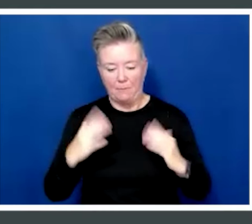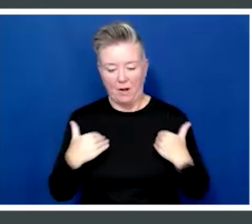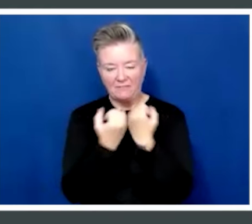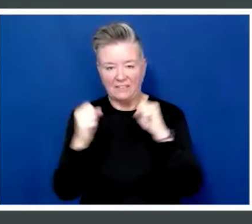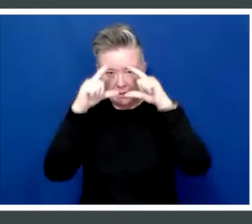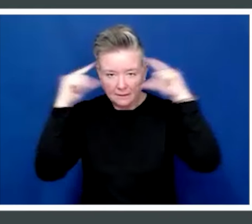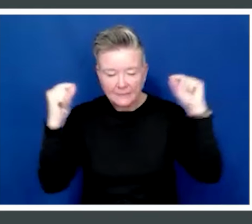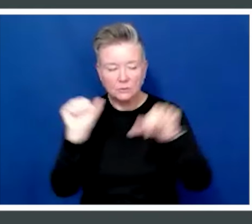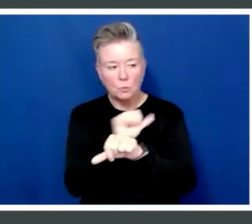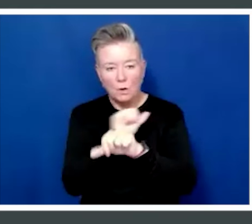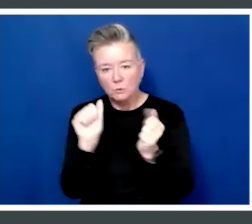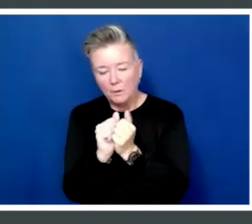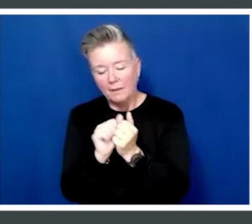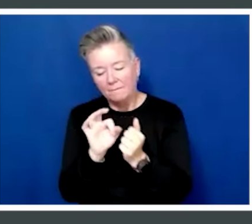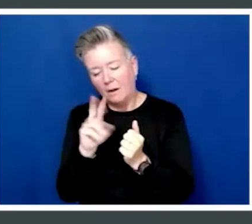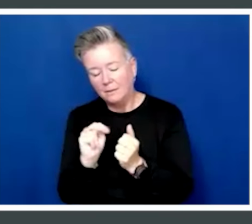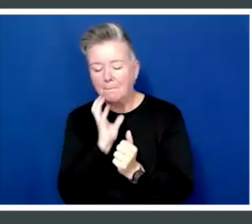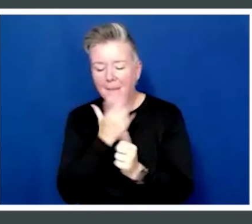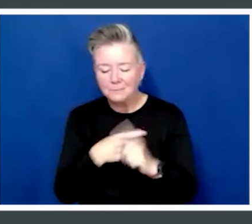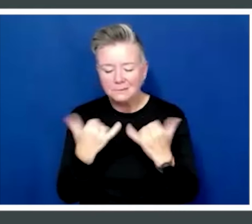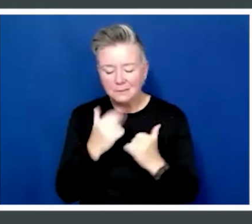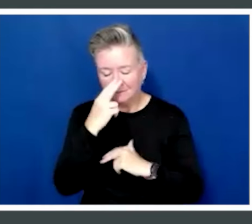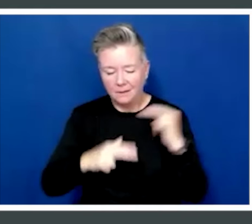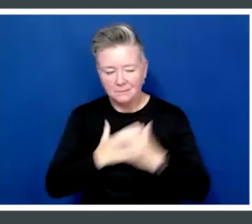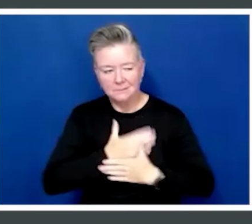mess while working on a craft project. Jill supervises a camper pumping air into a soda